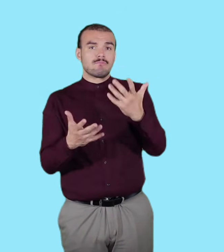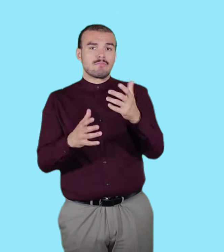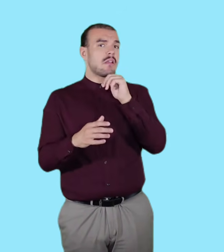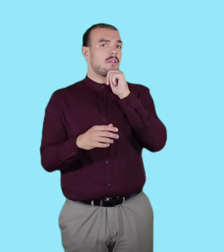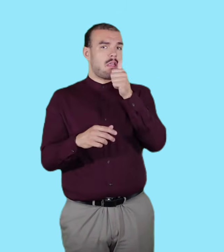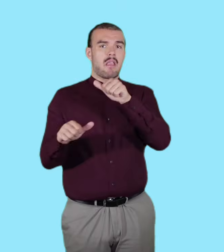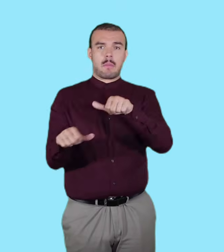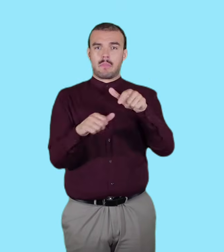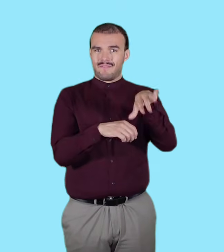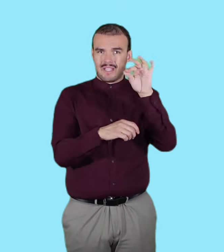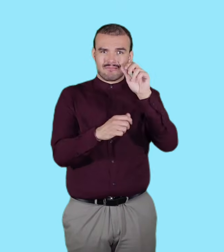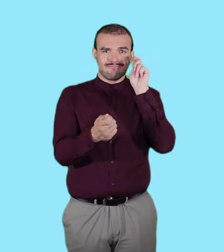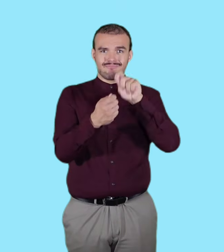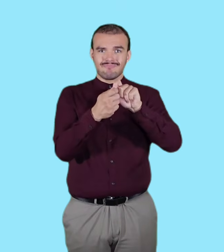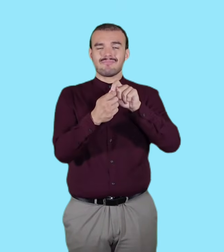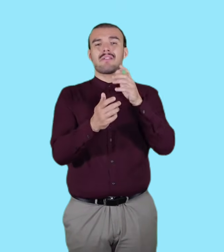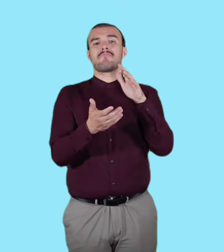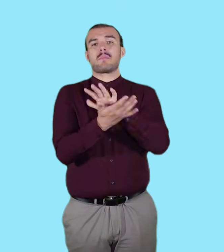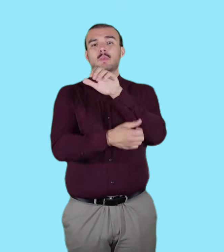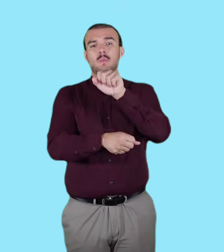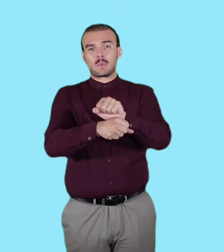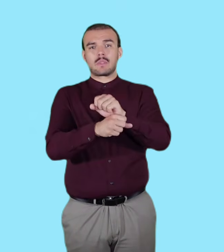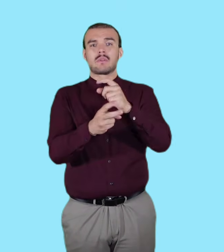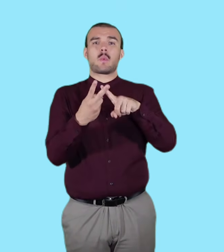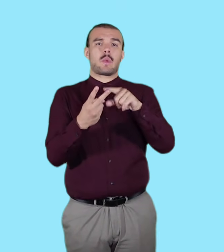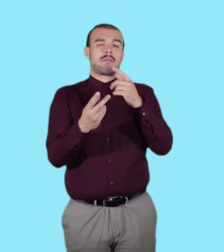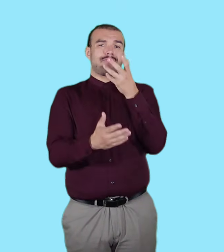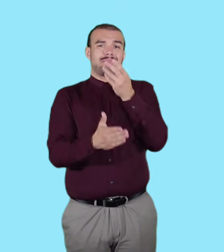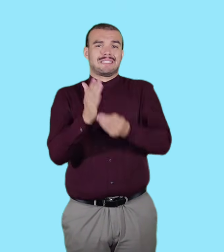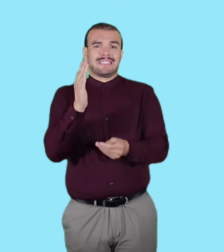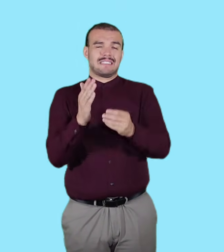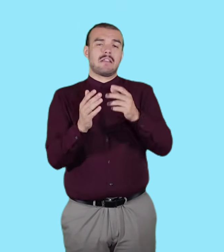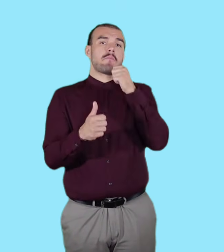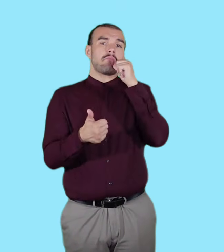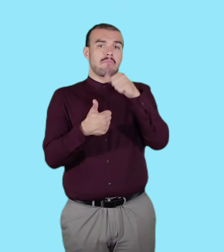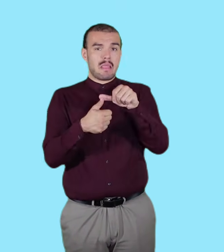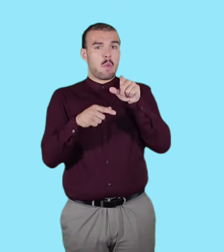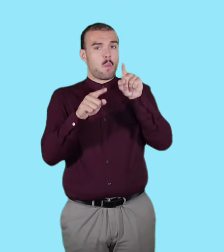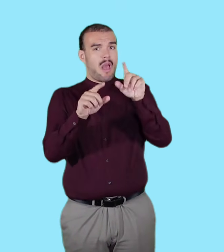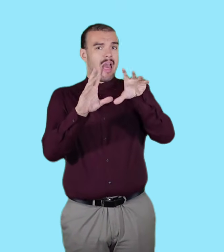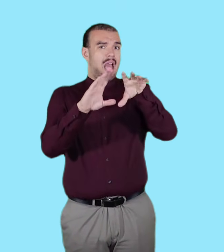to find a specific piece of paperwork or missing a piece of mail while out of town